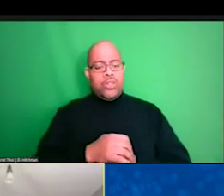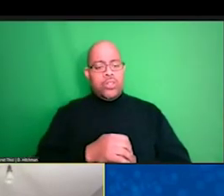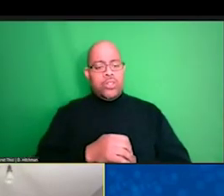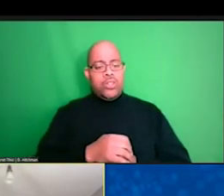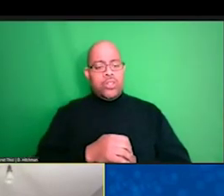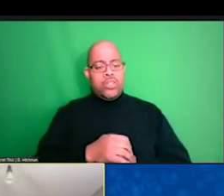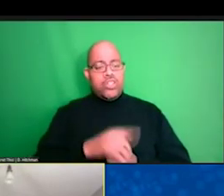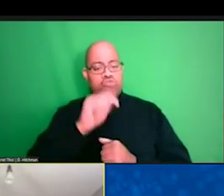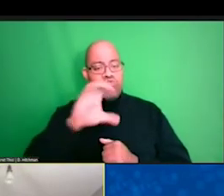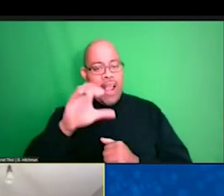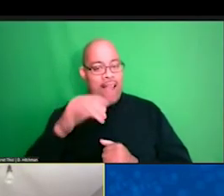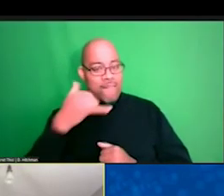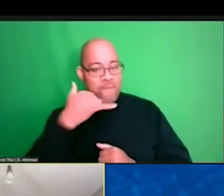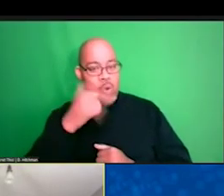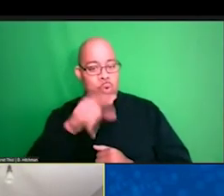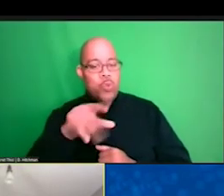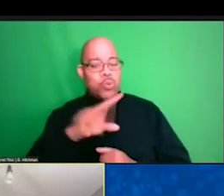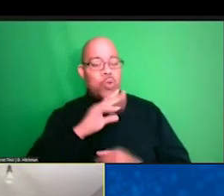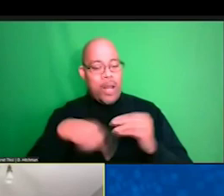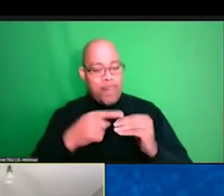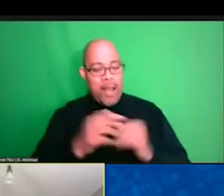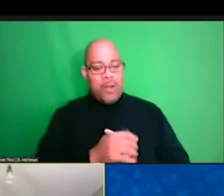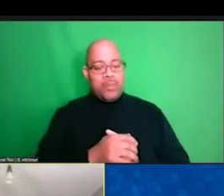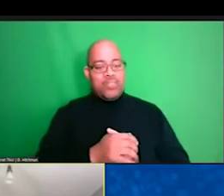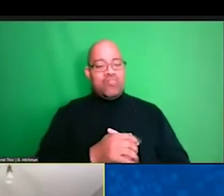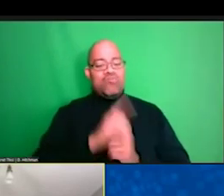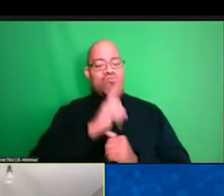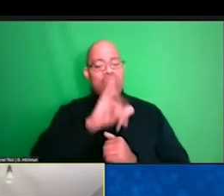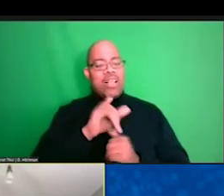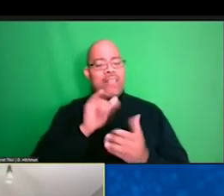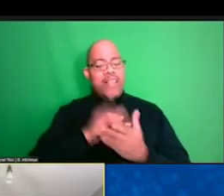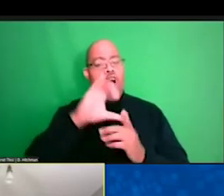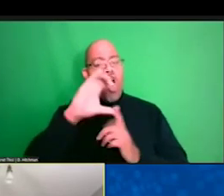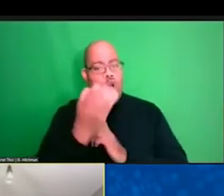TracFone, you guys talked about, it really is a cultural transformation. One else you